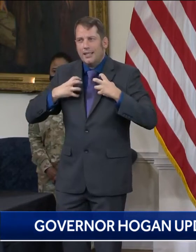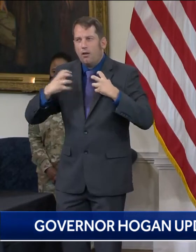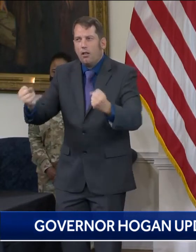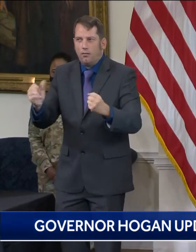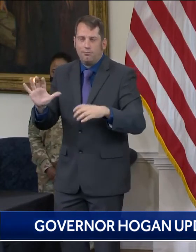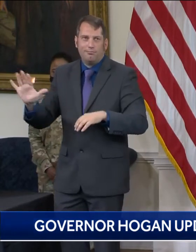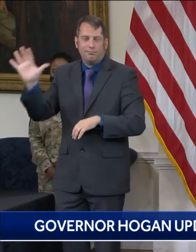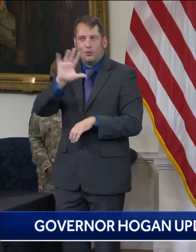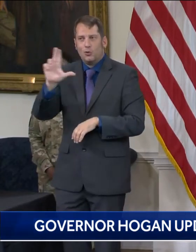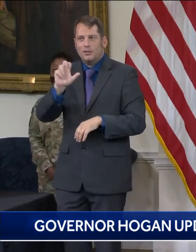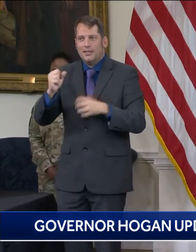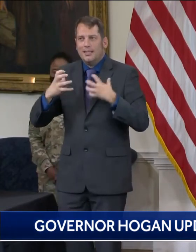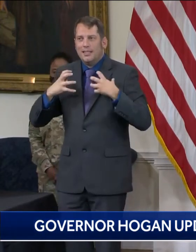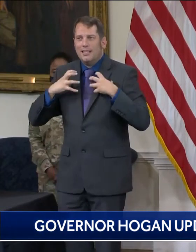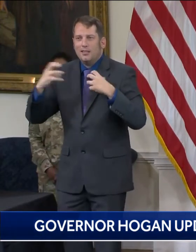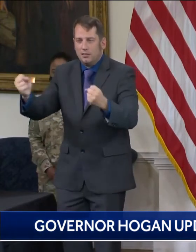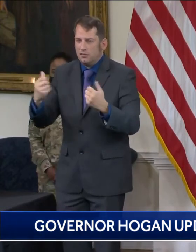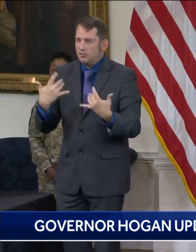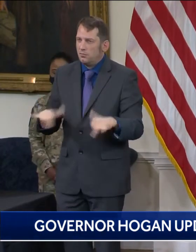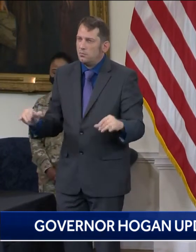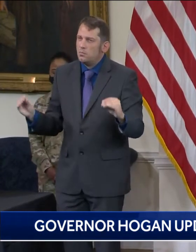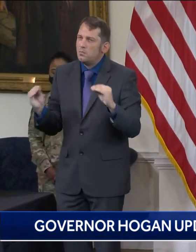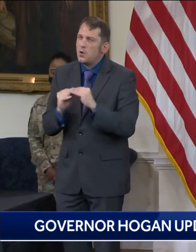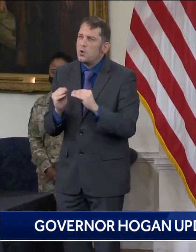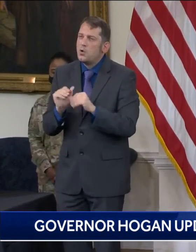COMMUNITIES ACROSS THE COUNTRY.